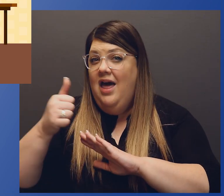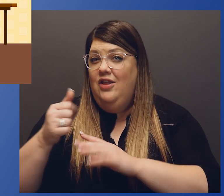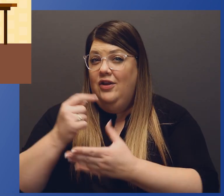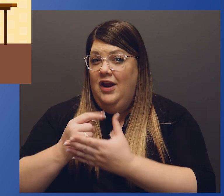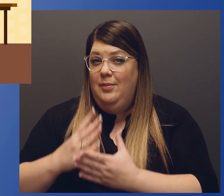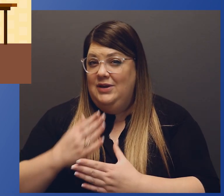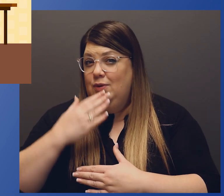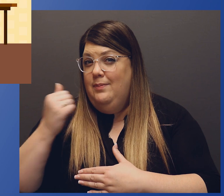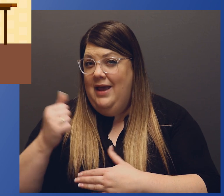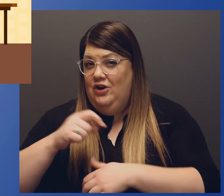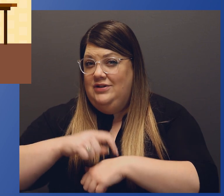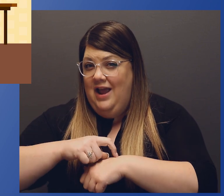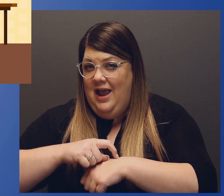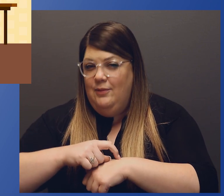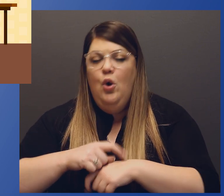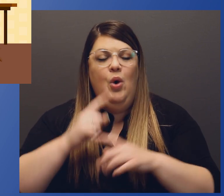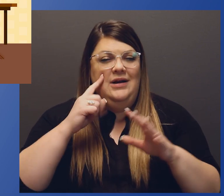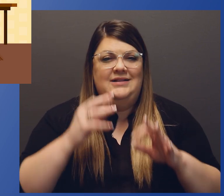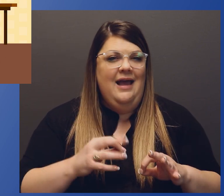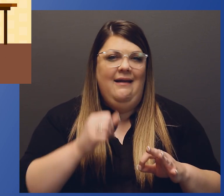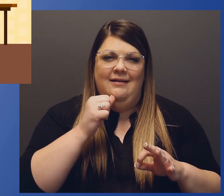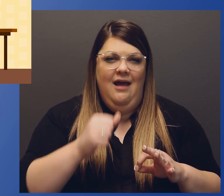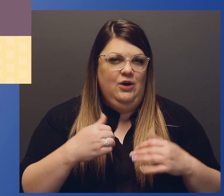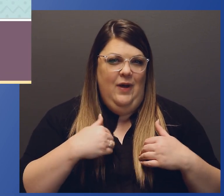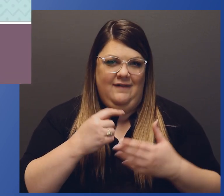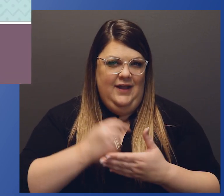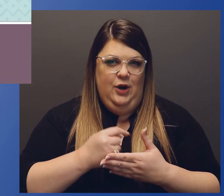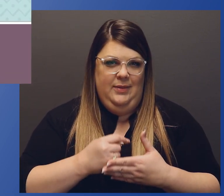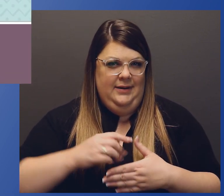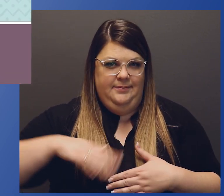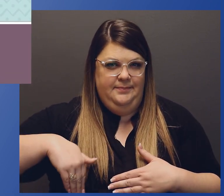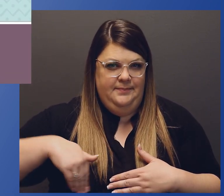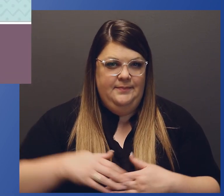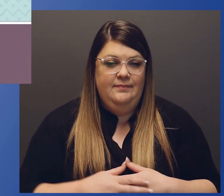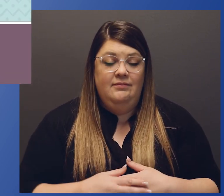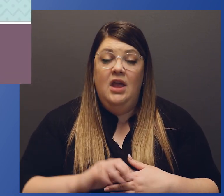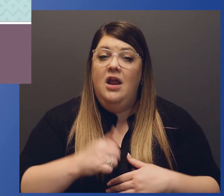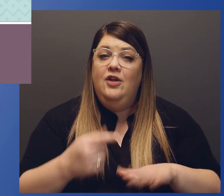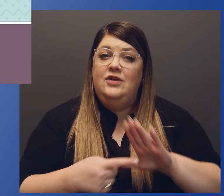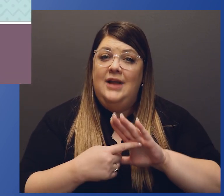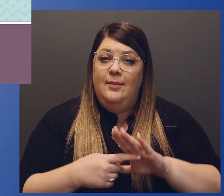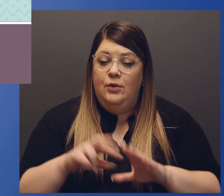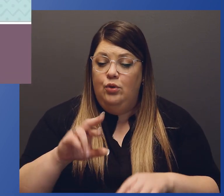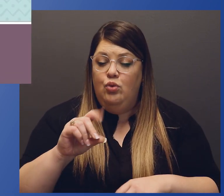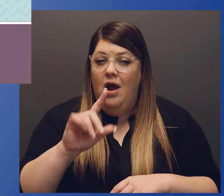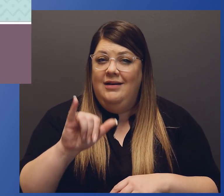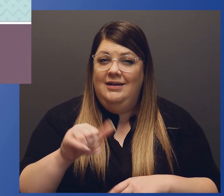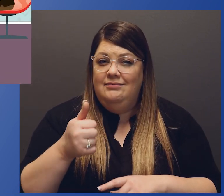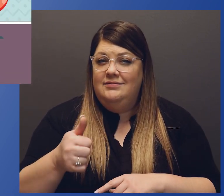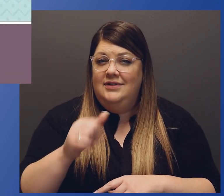Here's another example. Rodney is 58 years old and lives with his elderly parents, who are his guardians.